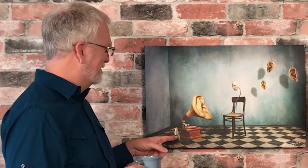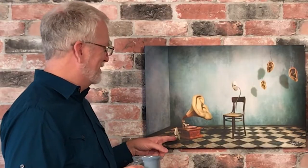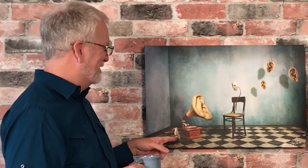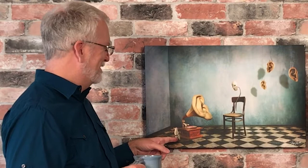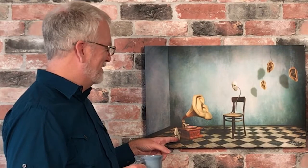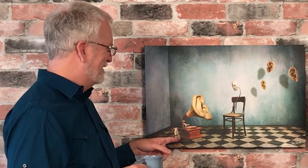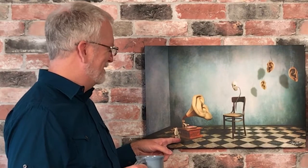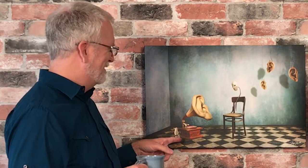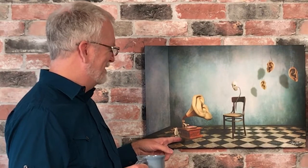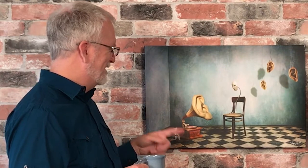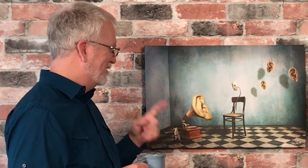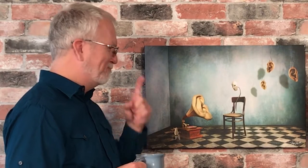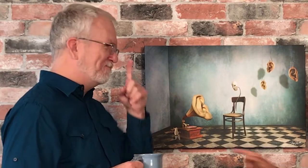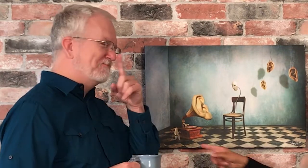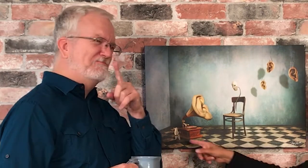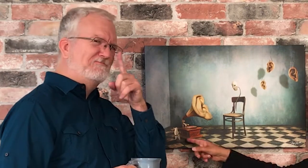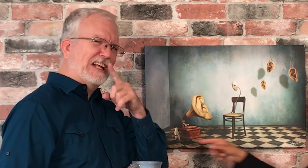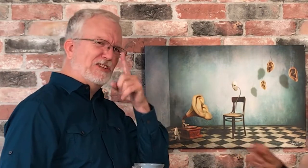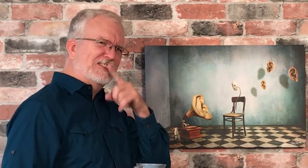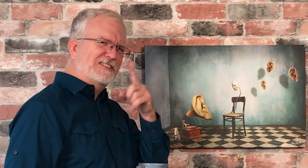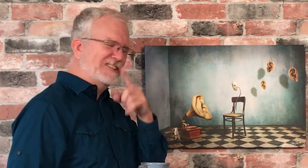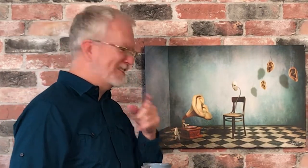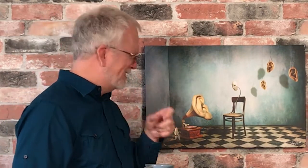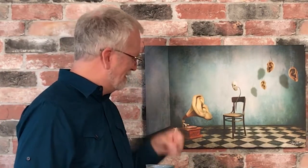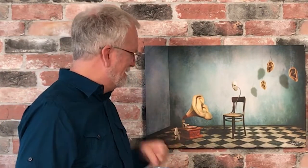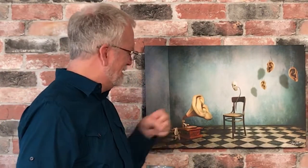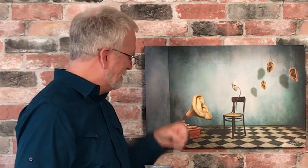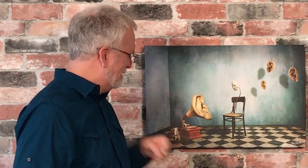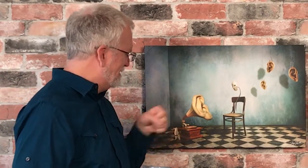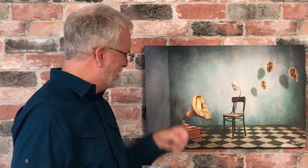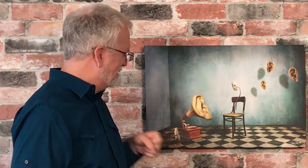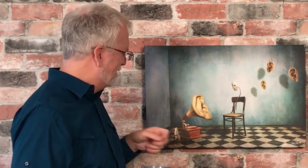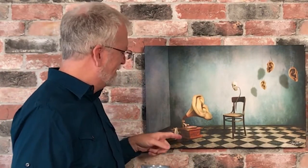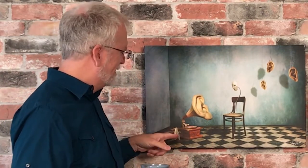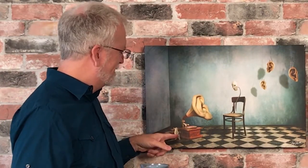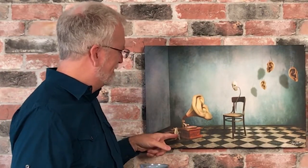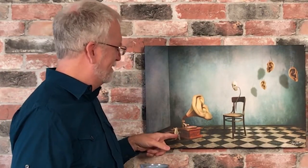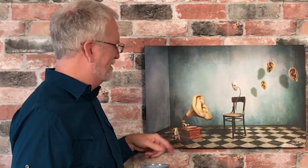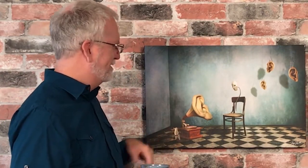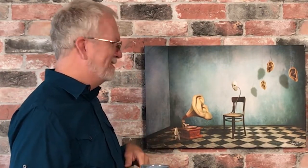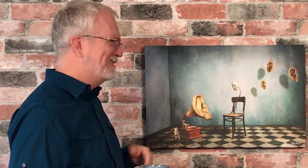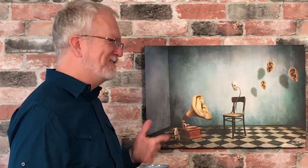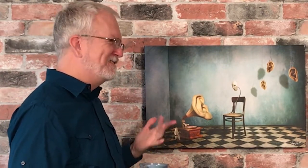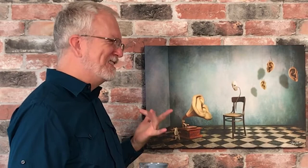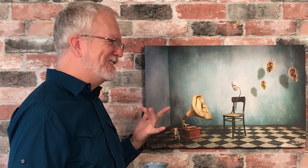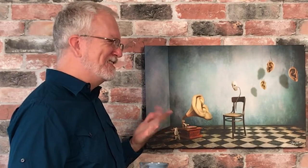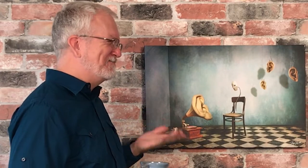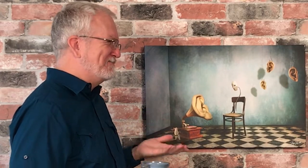Ray: There's a mouse turning the crank. Why?